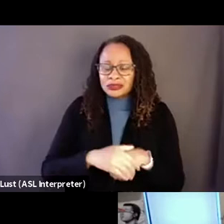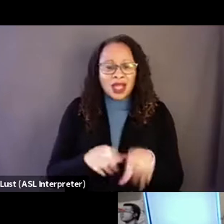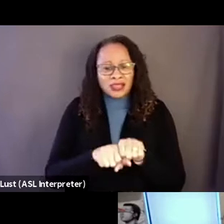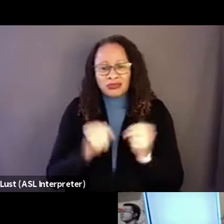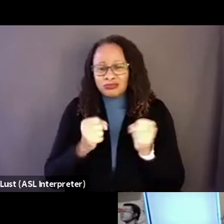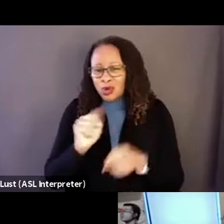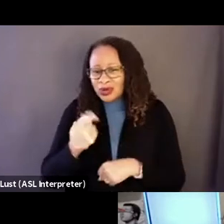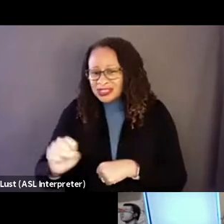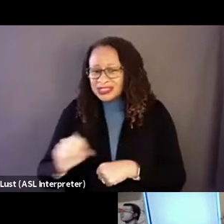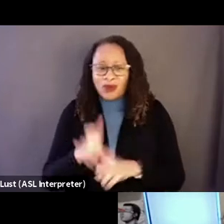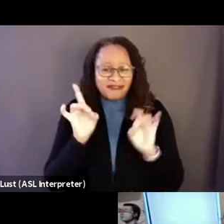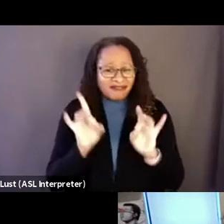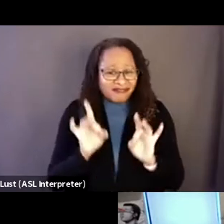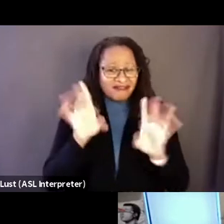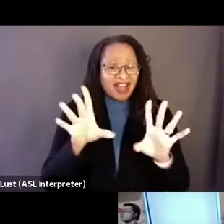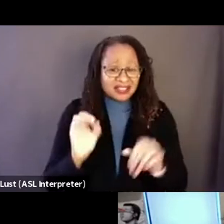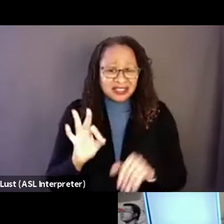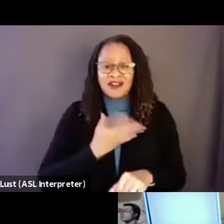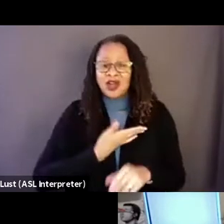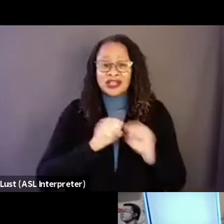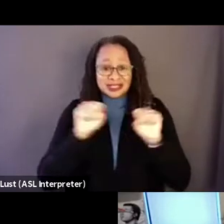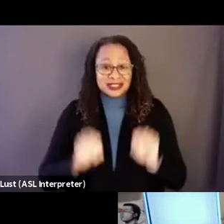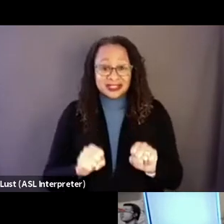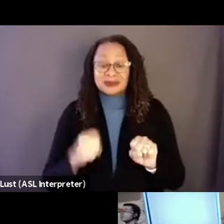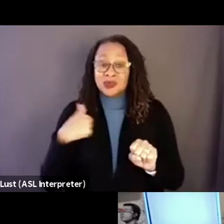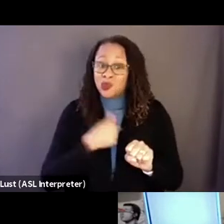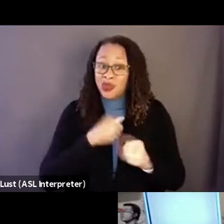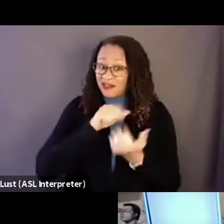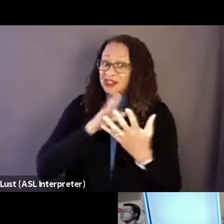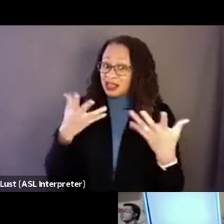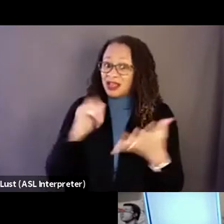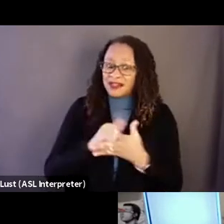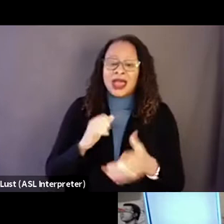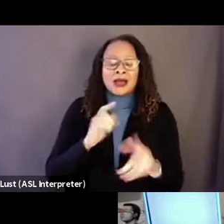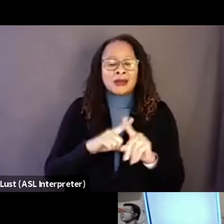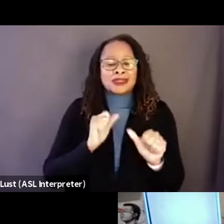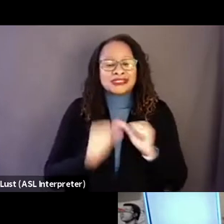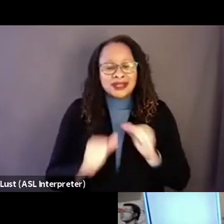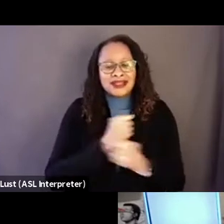or violence of our systems in the US, we still do love each other every day, right?